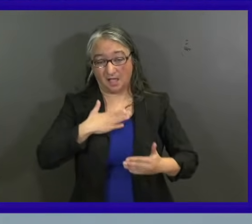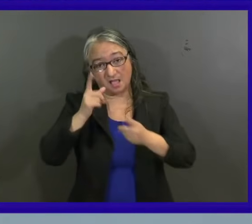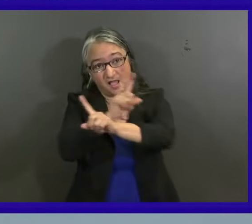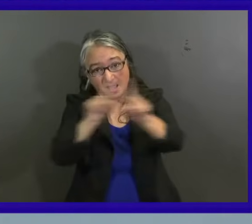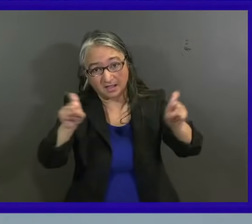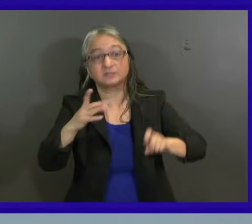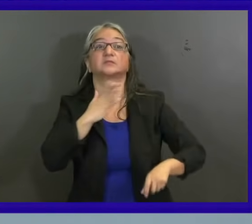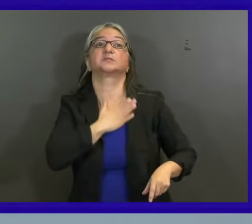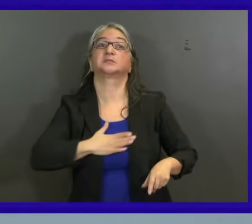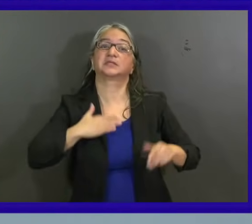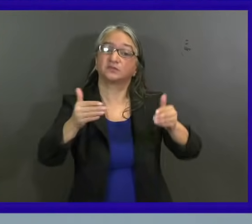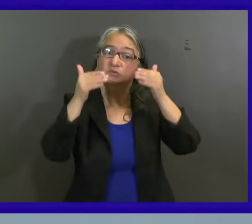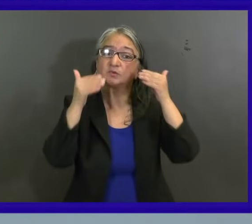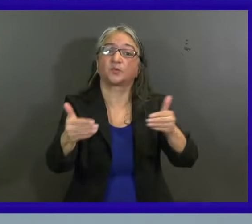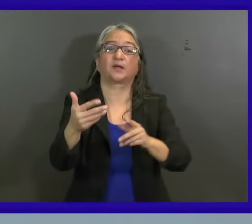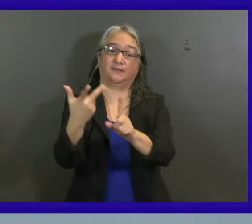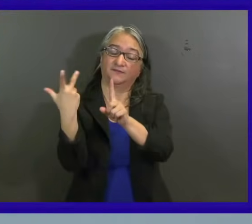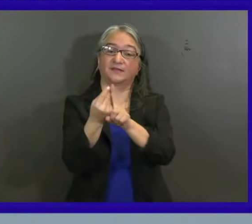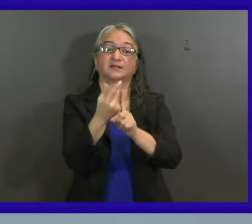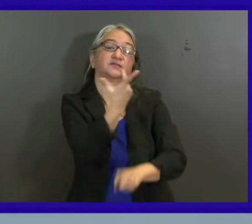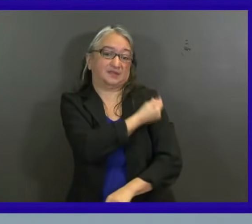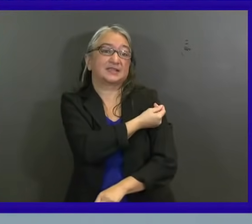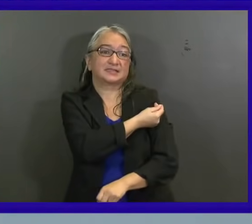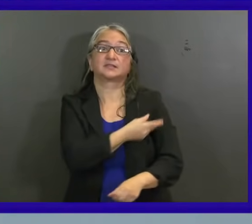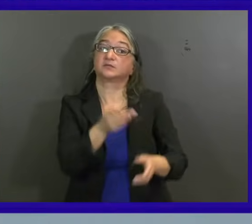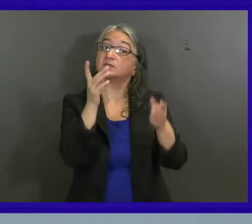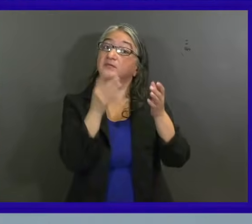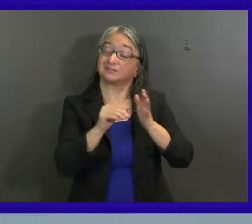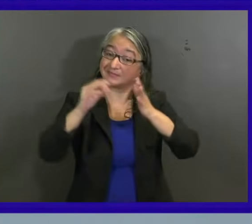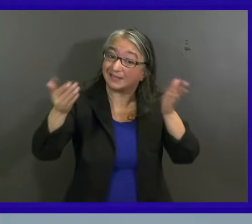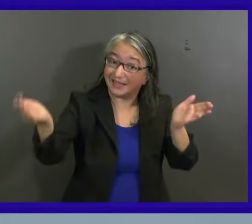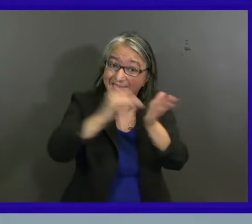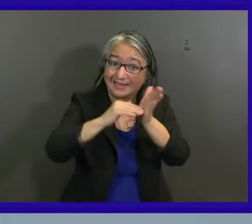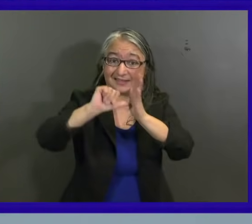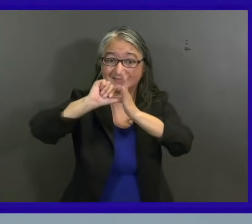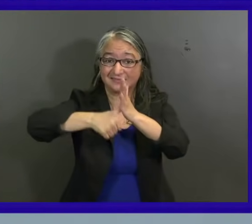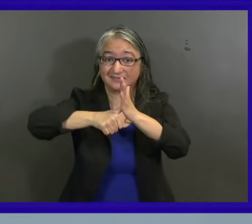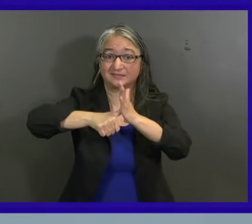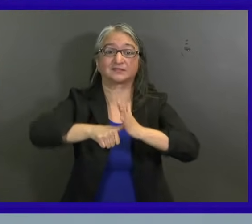and now we're asking again we're strongly urging all manitobans 60 years of age and